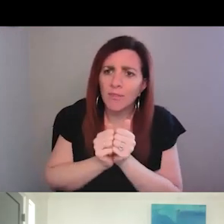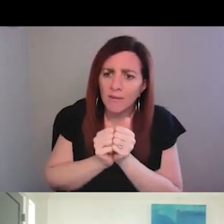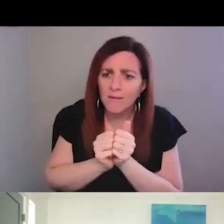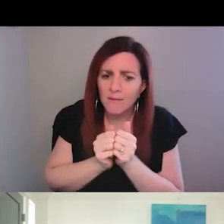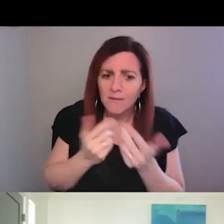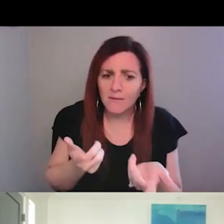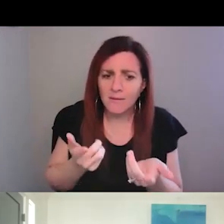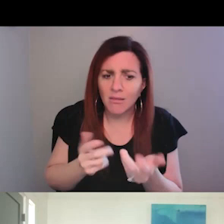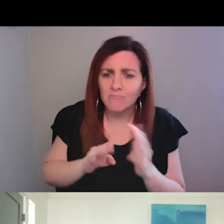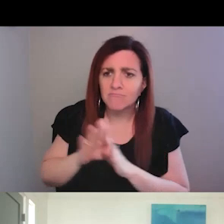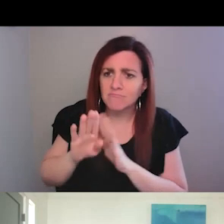BUILDING SOMETHING TOTALLY DIFFERENT.